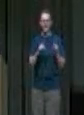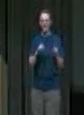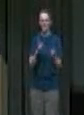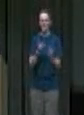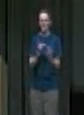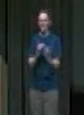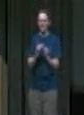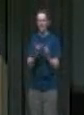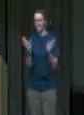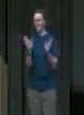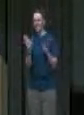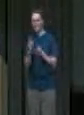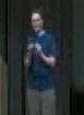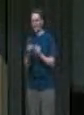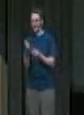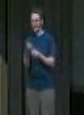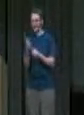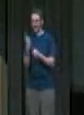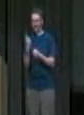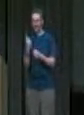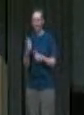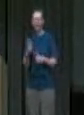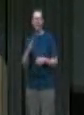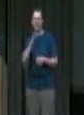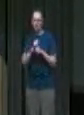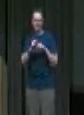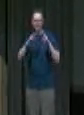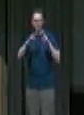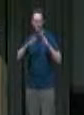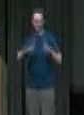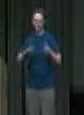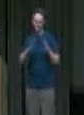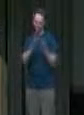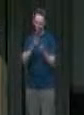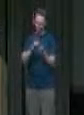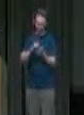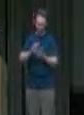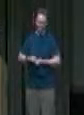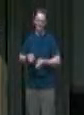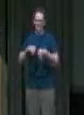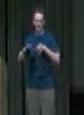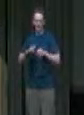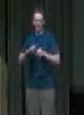public meeting last year uh they really went into a lot of detail about uh the technical side of